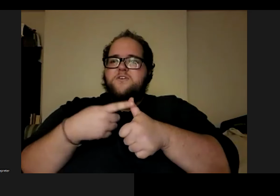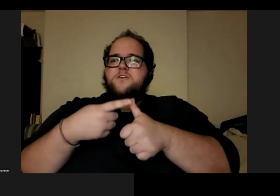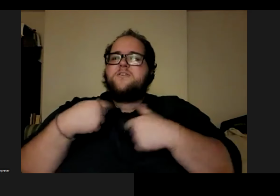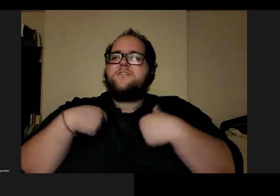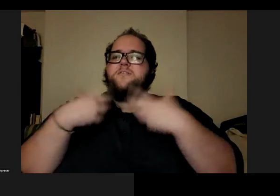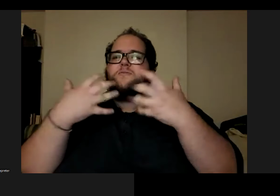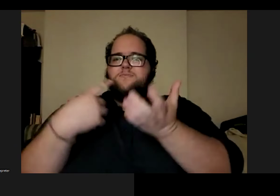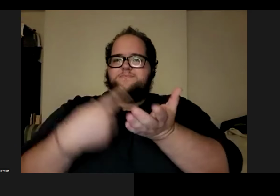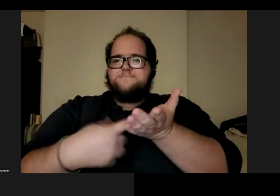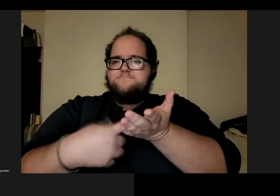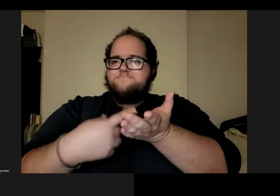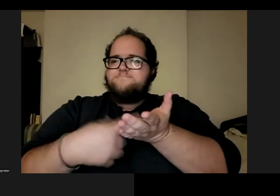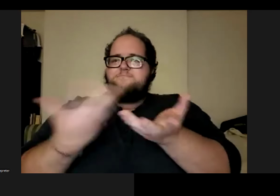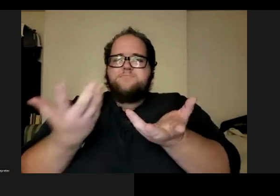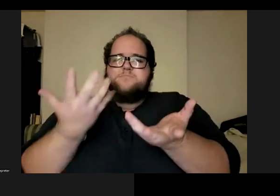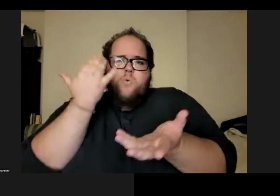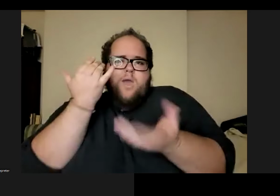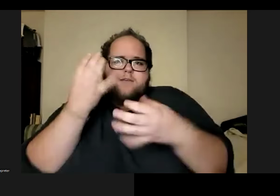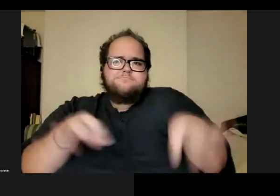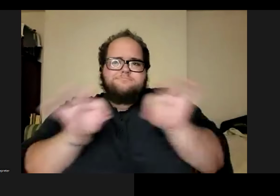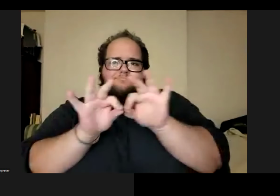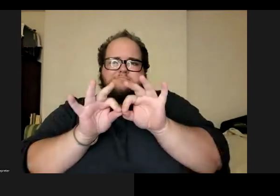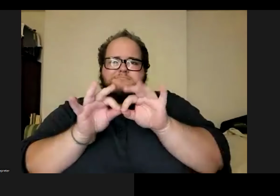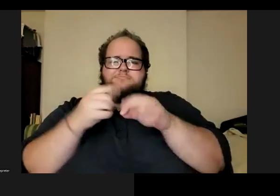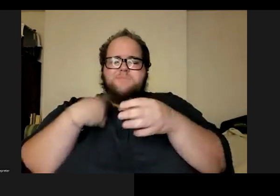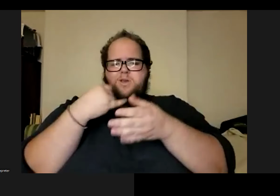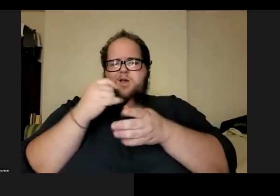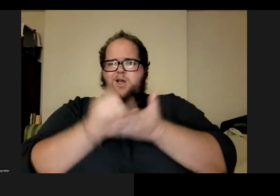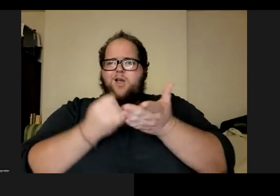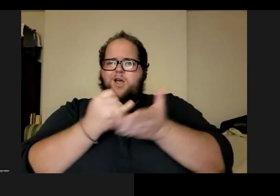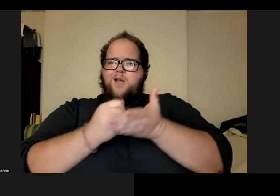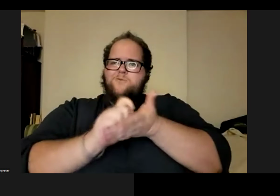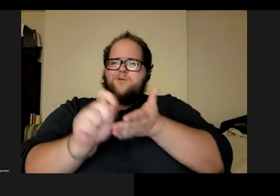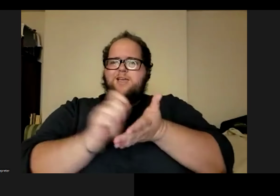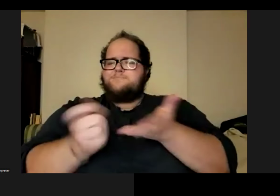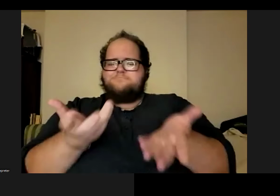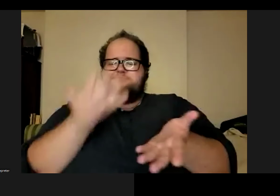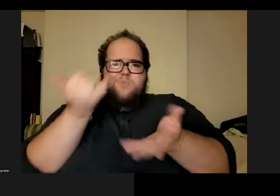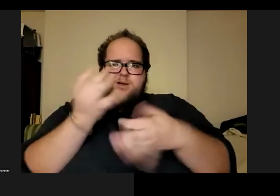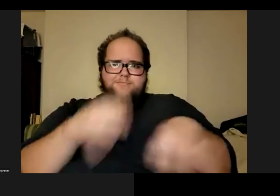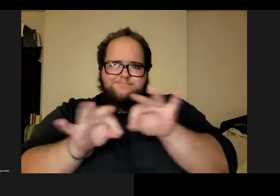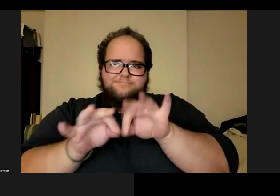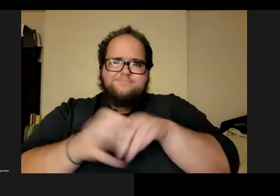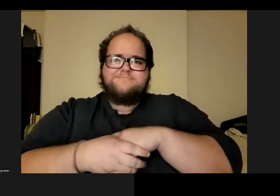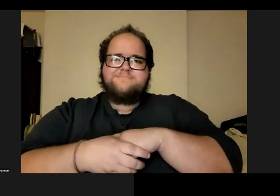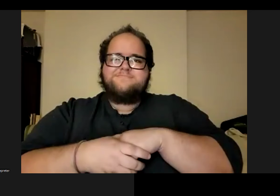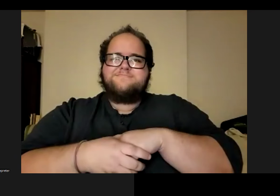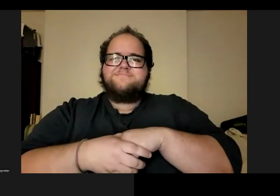Why does it matter? Why does all this art writing stuff matter to us? I… You know, we're dedicating